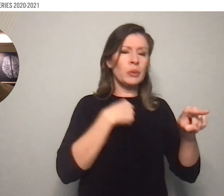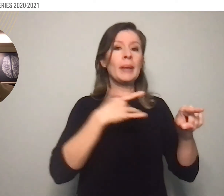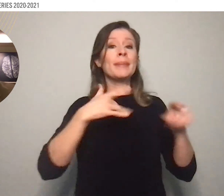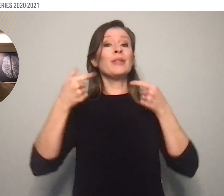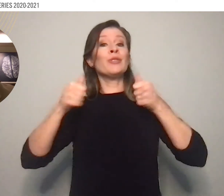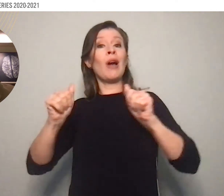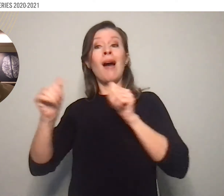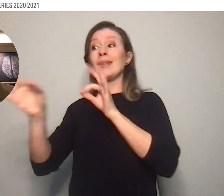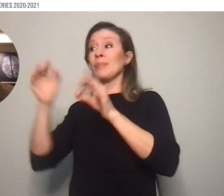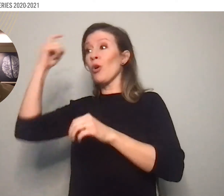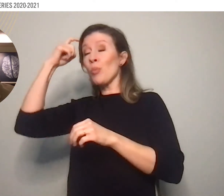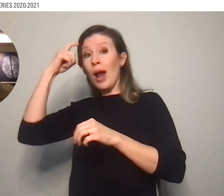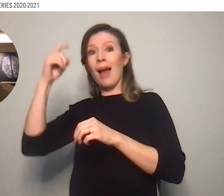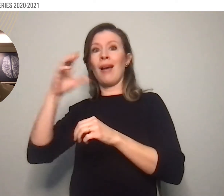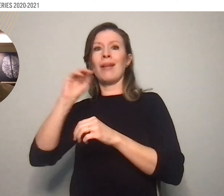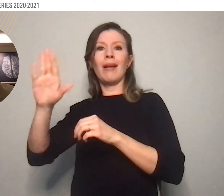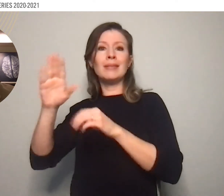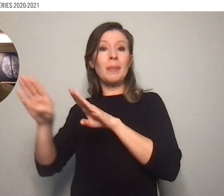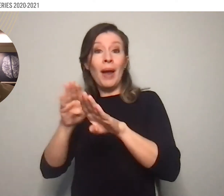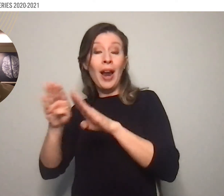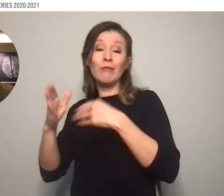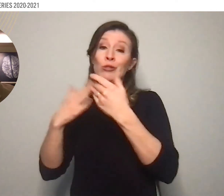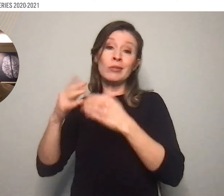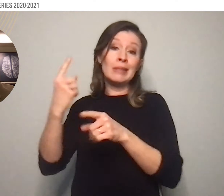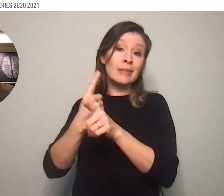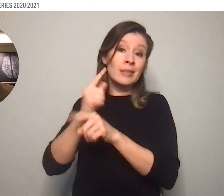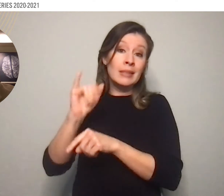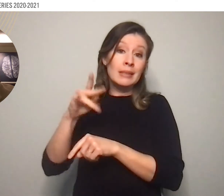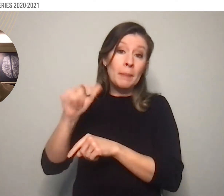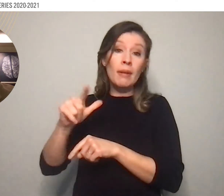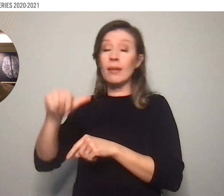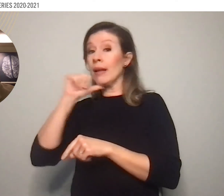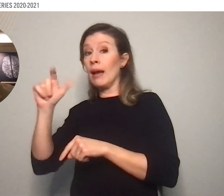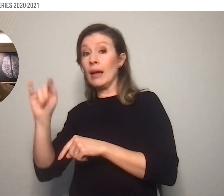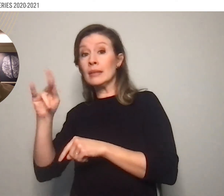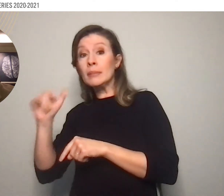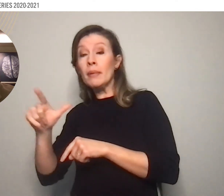typical or atypical behavior, or even its treatment or interventions or strategies